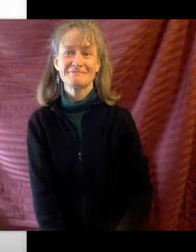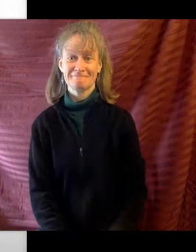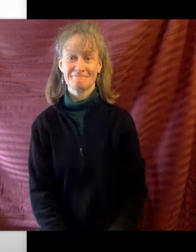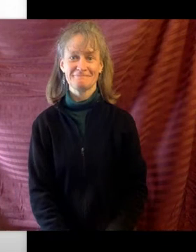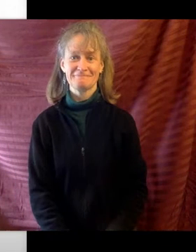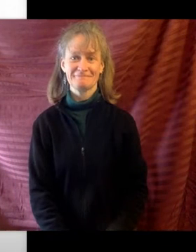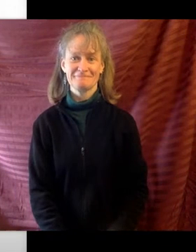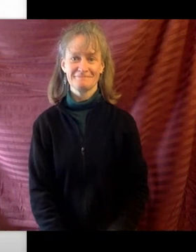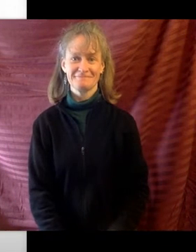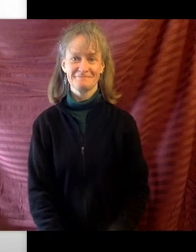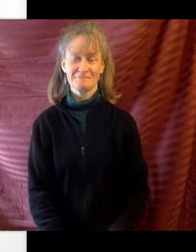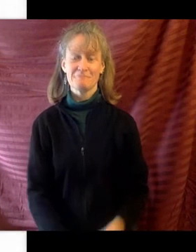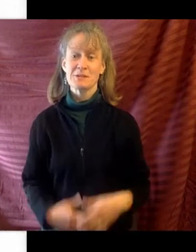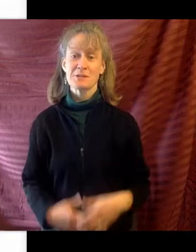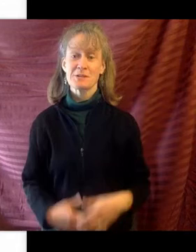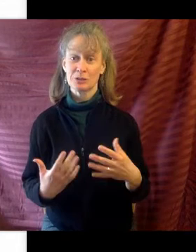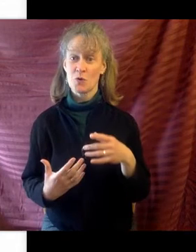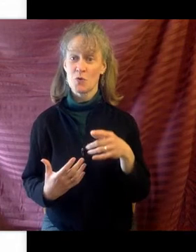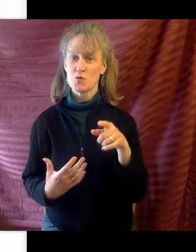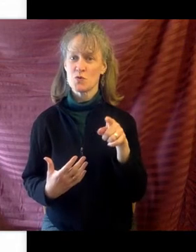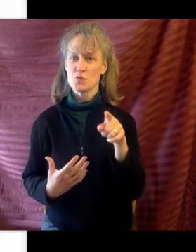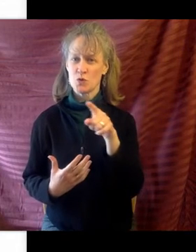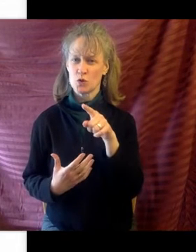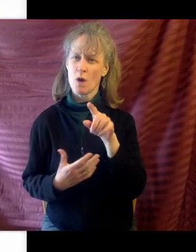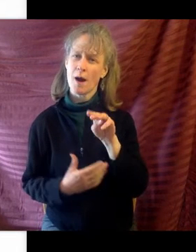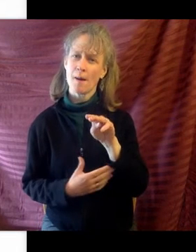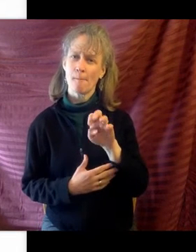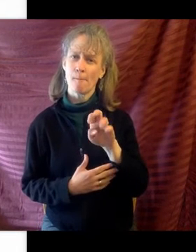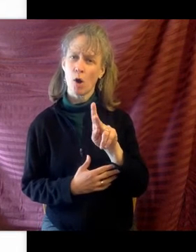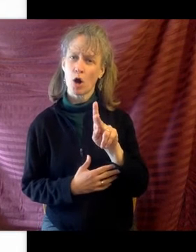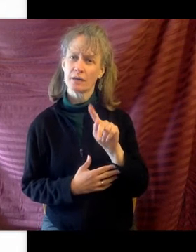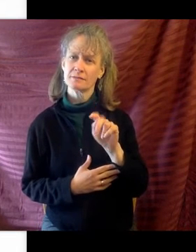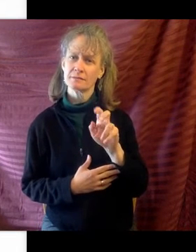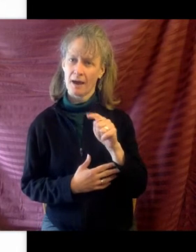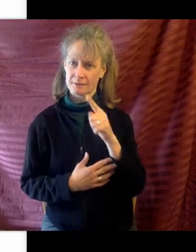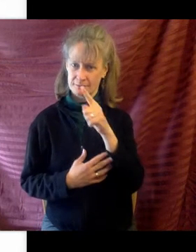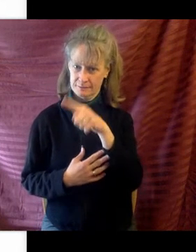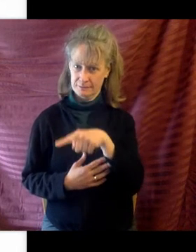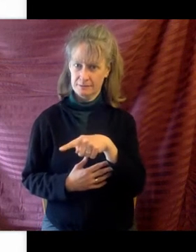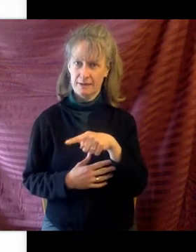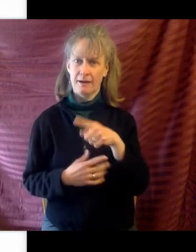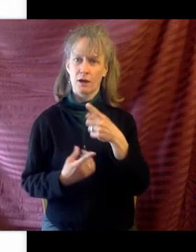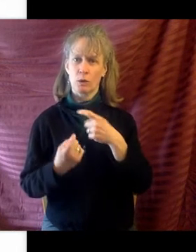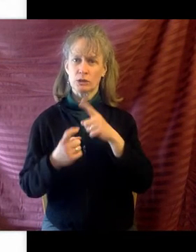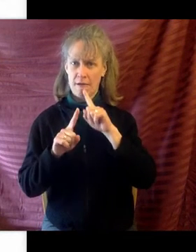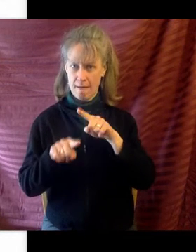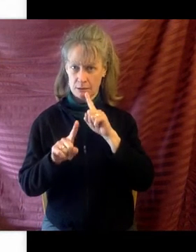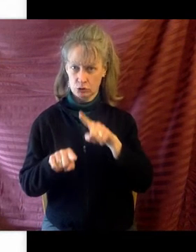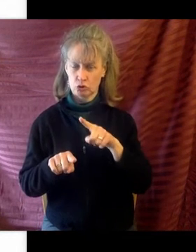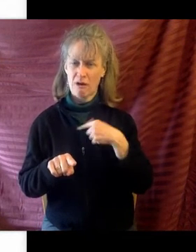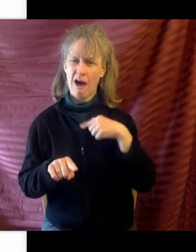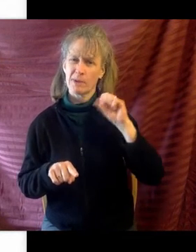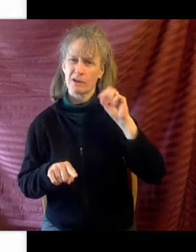So you will be marking the text and answering the questions. I'm going to read it out loud for those of you